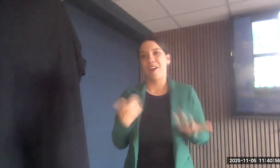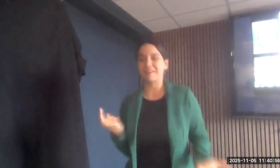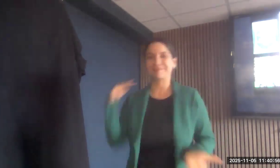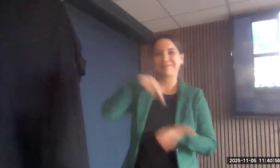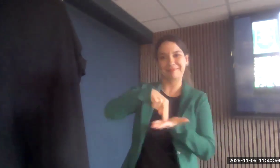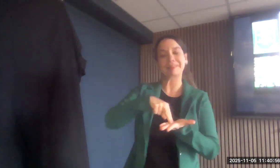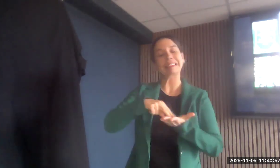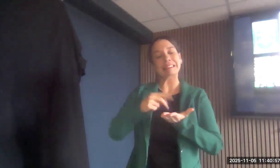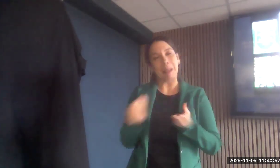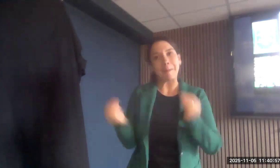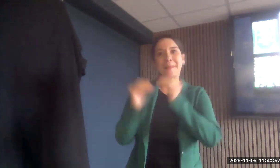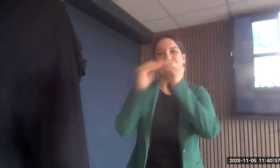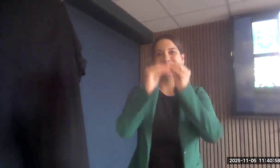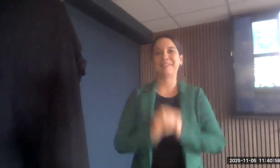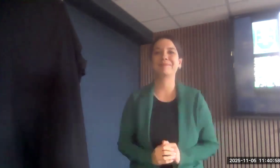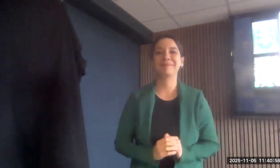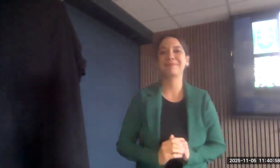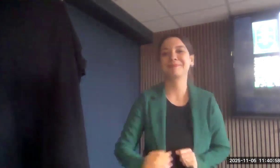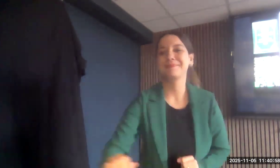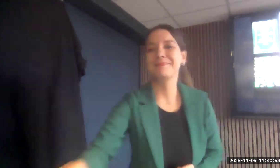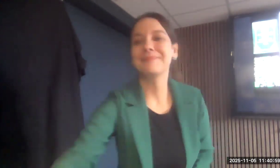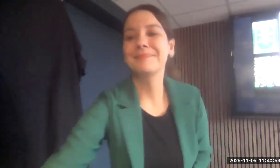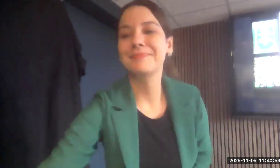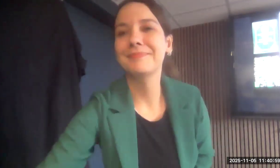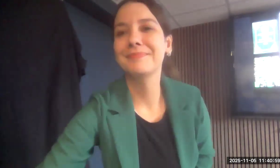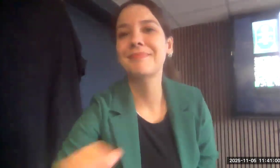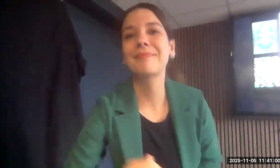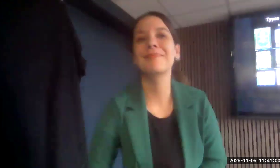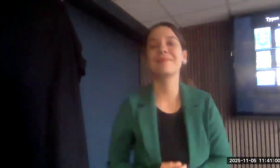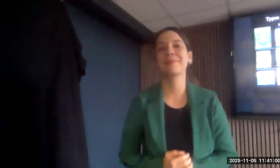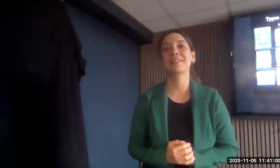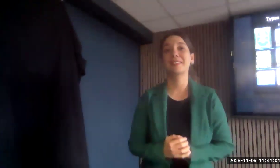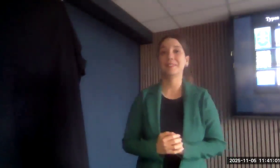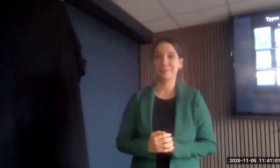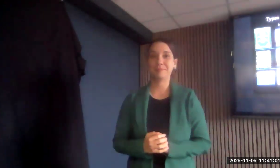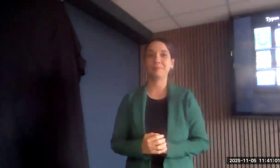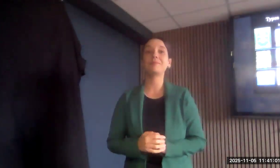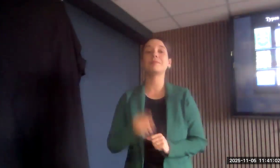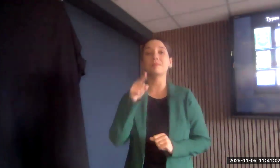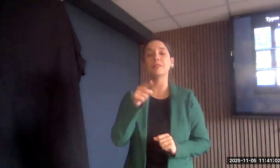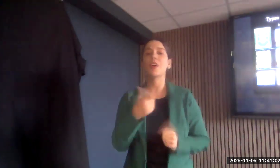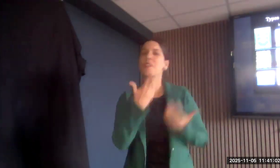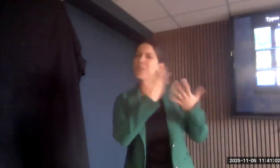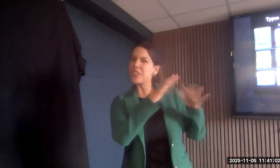did also think about ASL. And so, again, I'm here to further extrapolate some of these ideas and think about